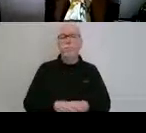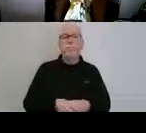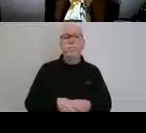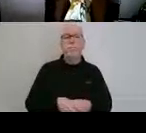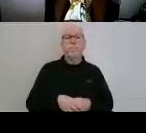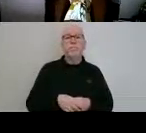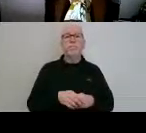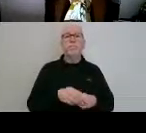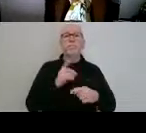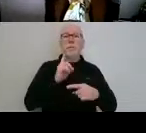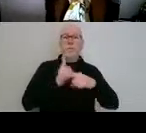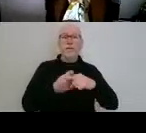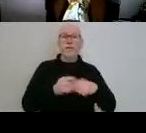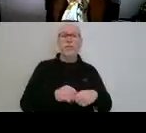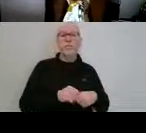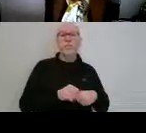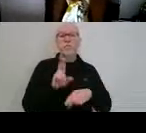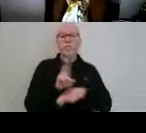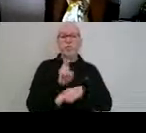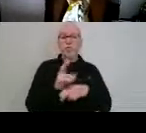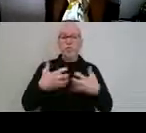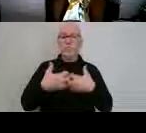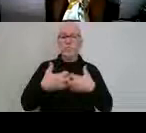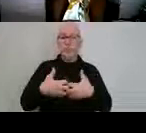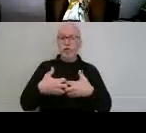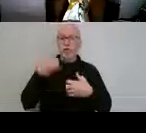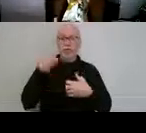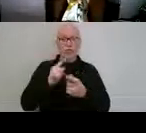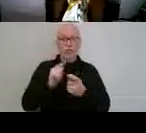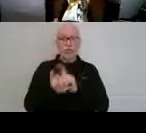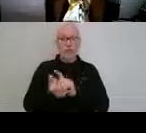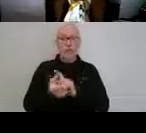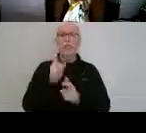In addition to that using machines to do translation helps them learn